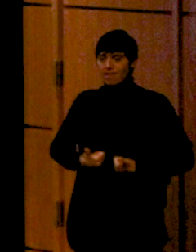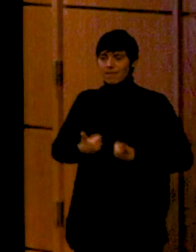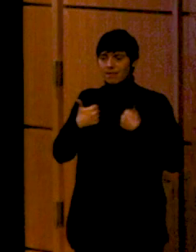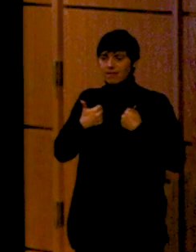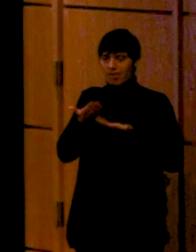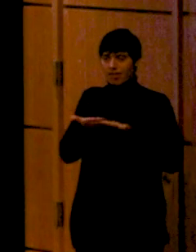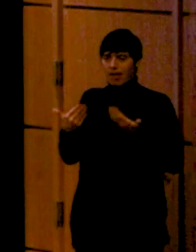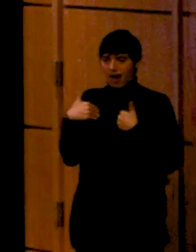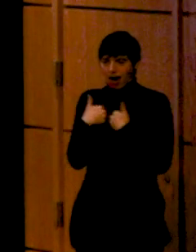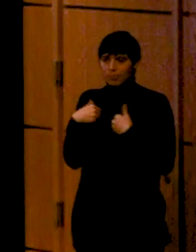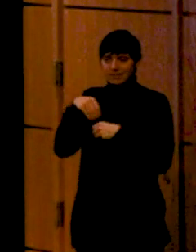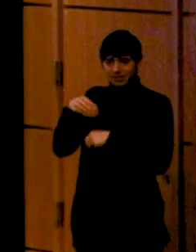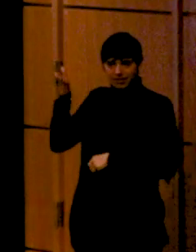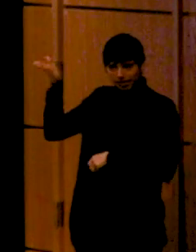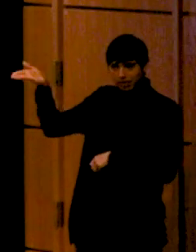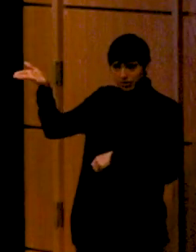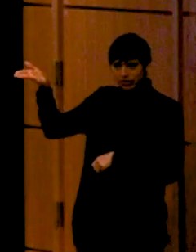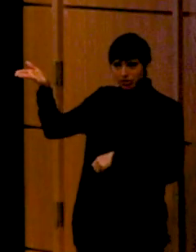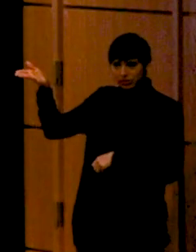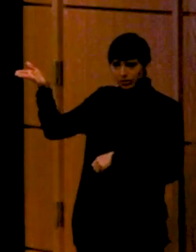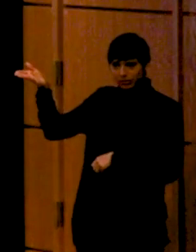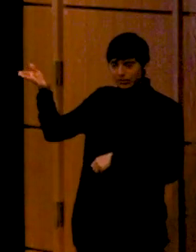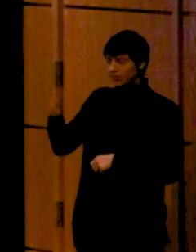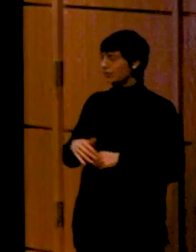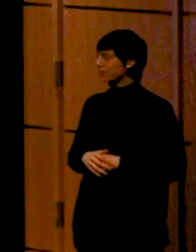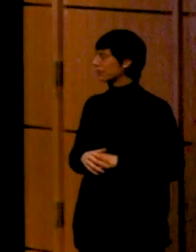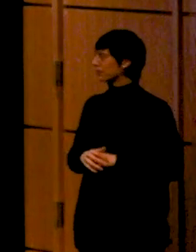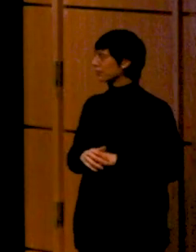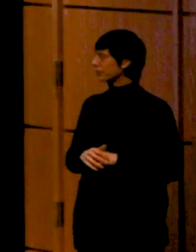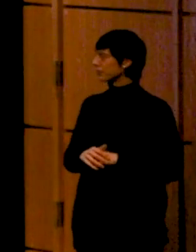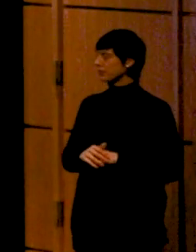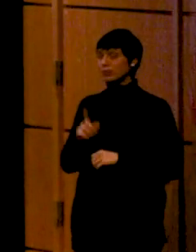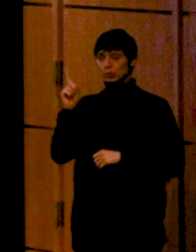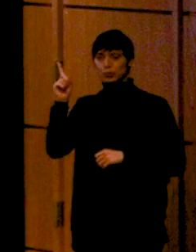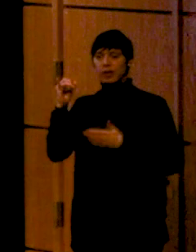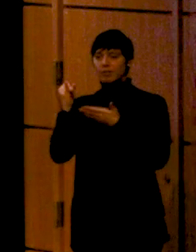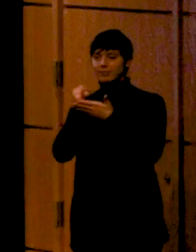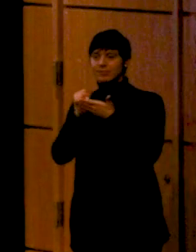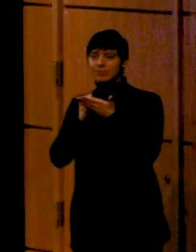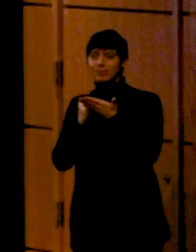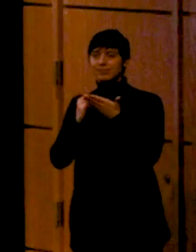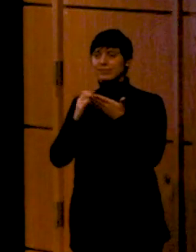So, even though it was appropriate for Ursula Le Guin in 1981, it's even more appropriate